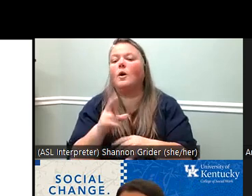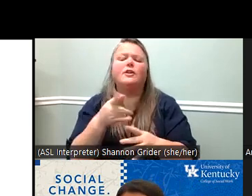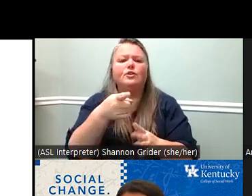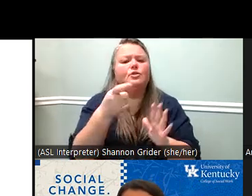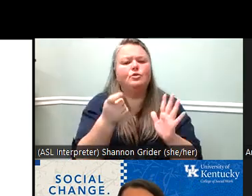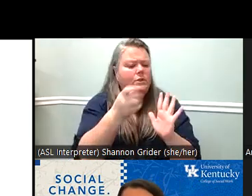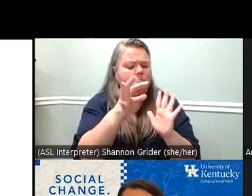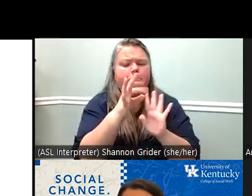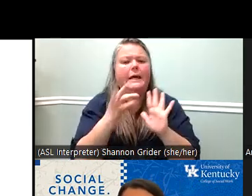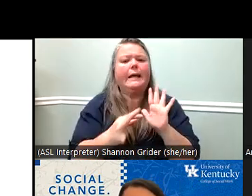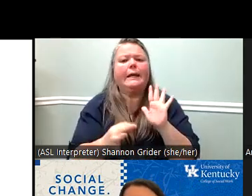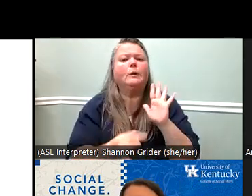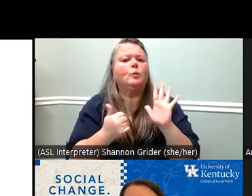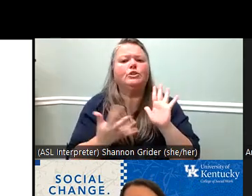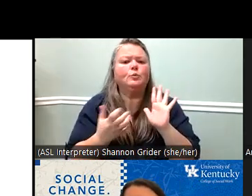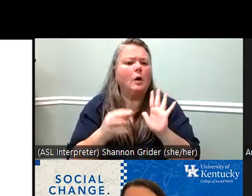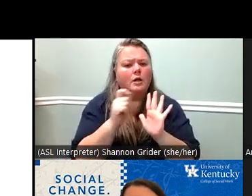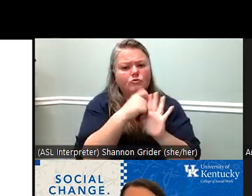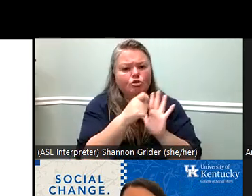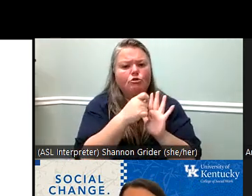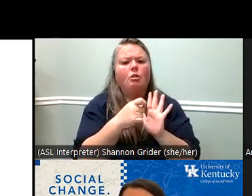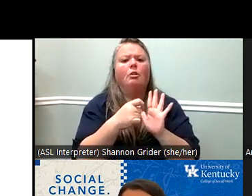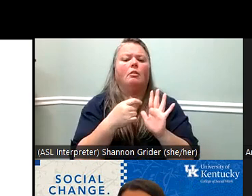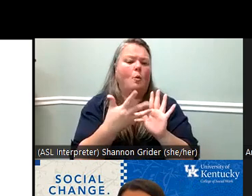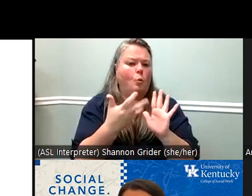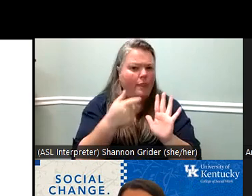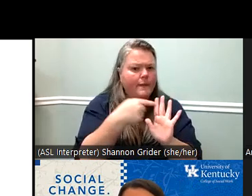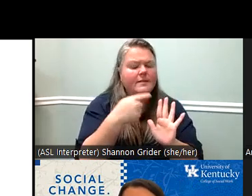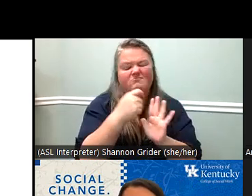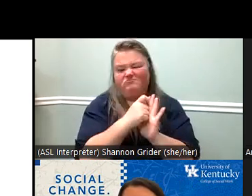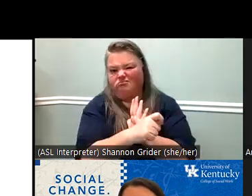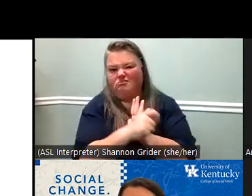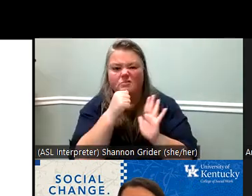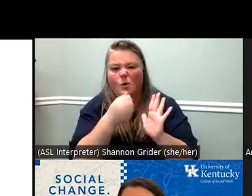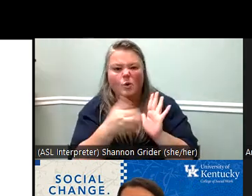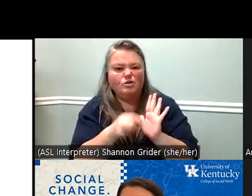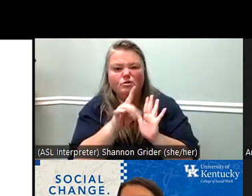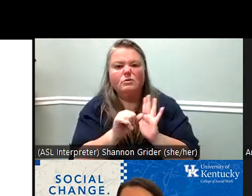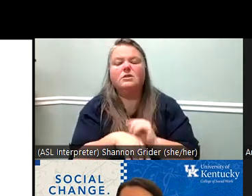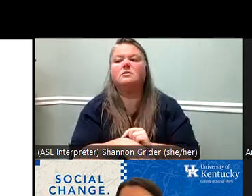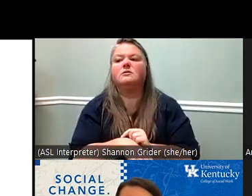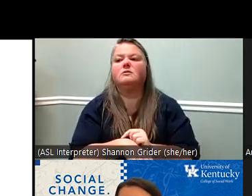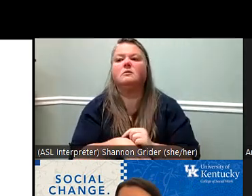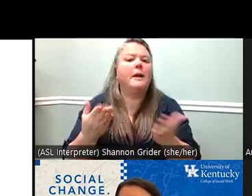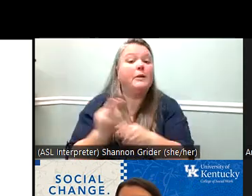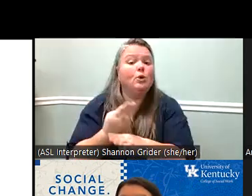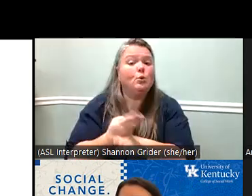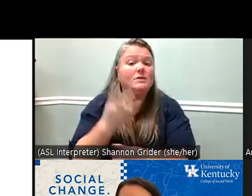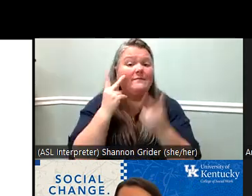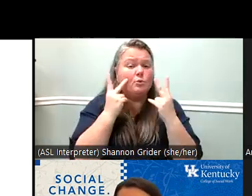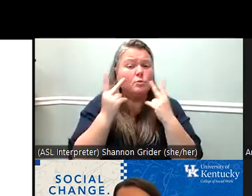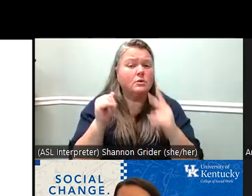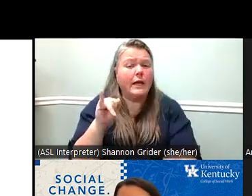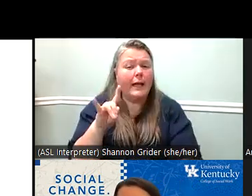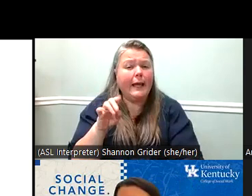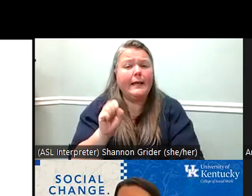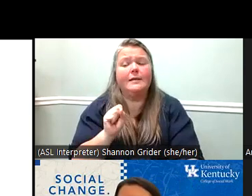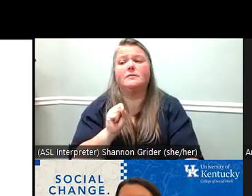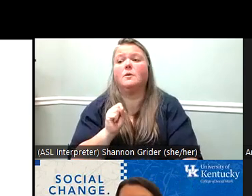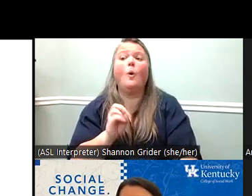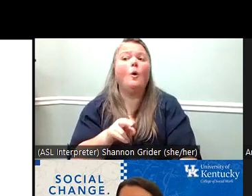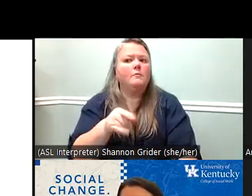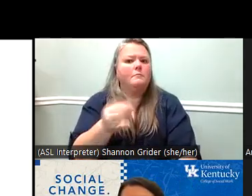ARE THAT THEY HAVE. SO, FOR EXAMPLE, THIS SAYS, YOU KNOW, SPEAK AT A NATURAL VOLUME AND SPEED, BUT USE SHORT SENTENCES. AND IT'S ASKING THE THERAPIST TO DO